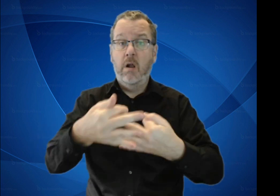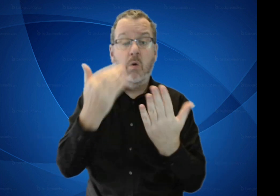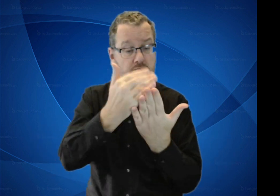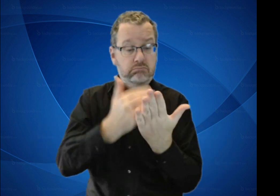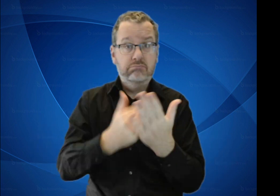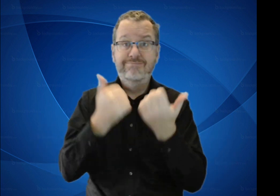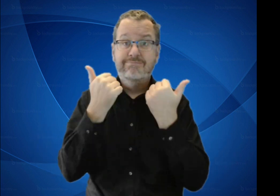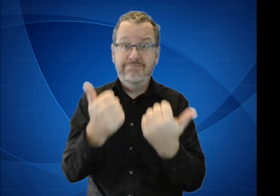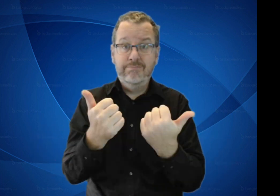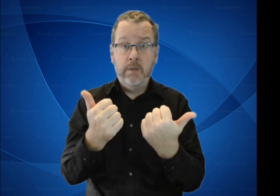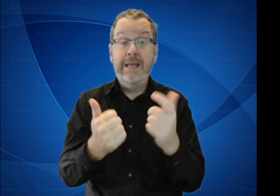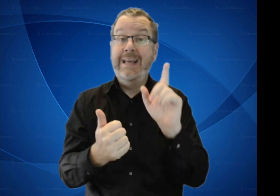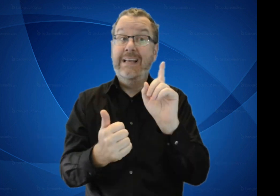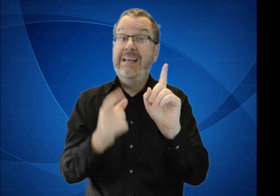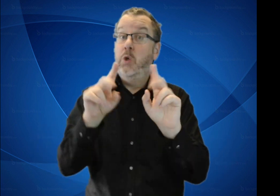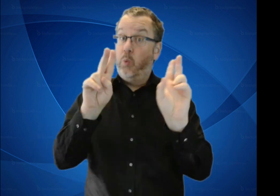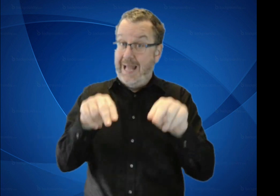the point generally had to be challenged,